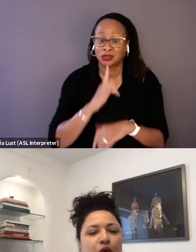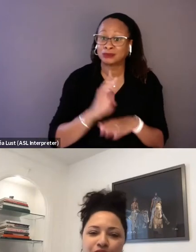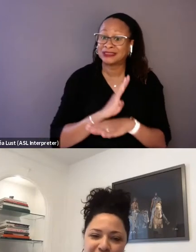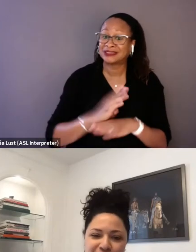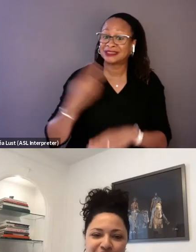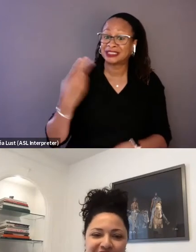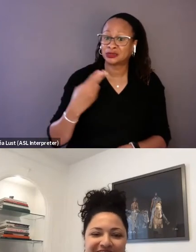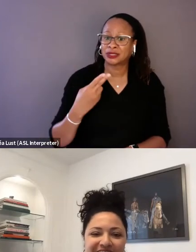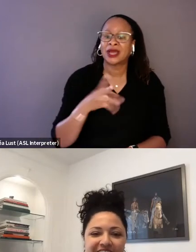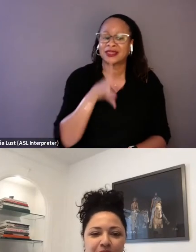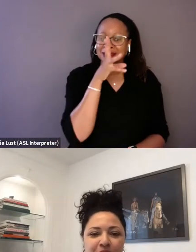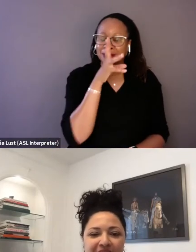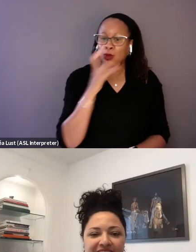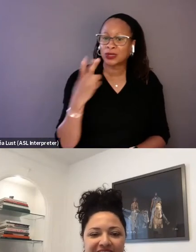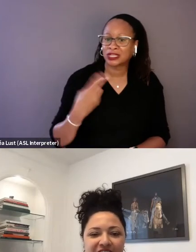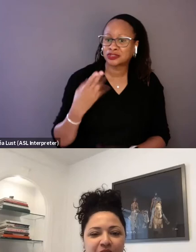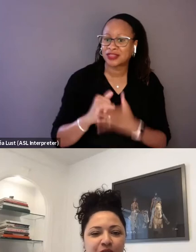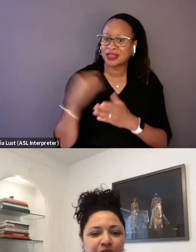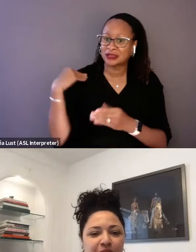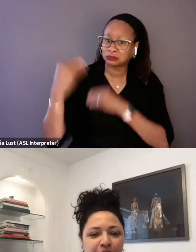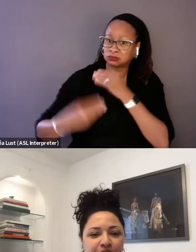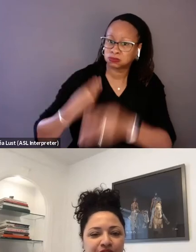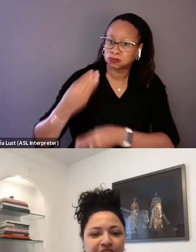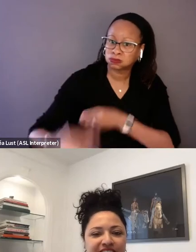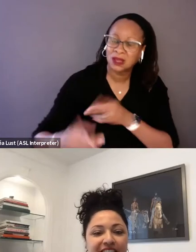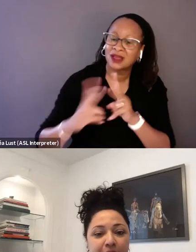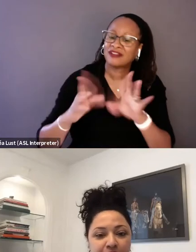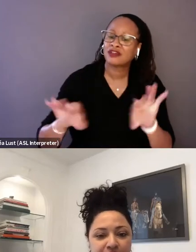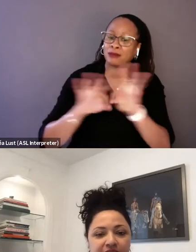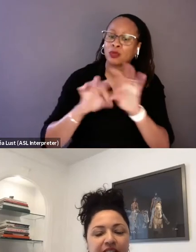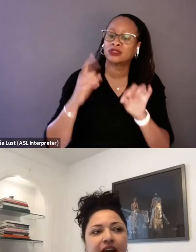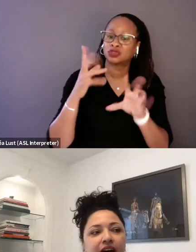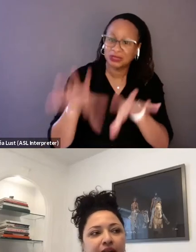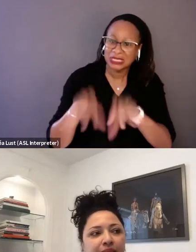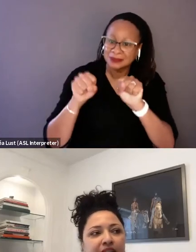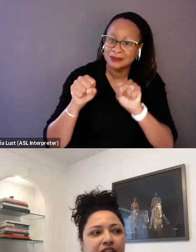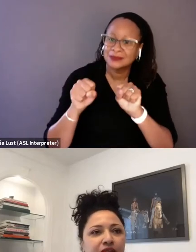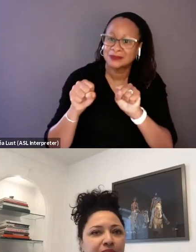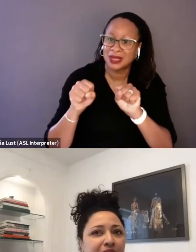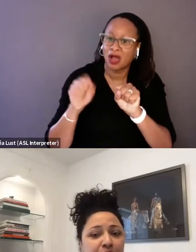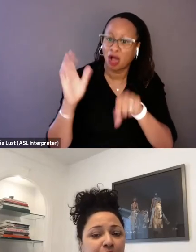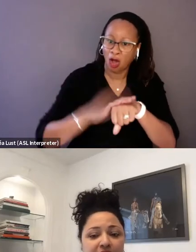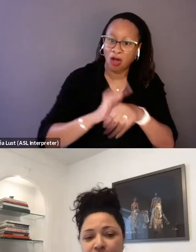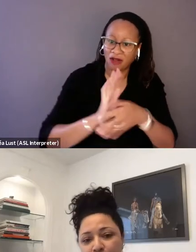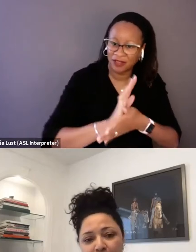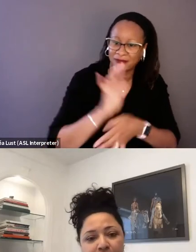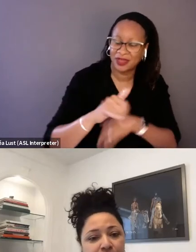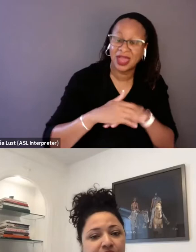the oral history that has been passed down it was really important for us to capture it. And so sometimes we would interview people just